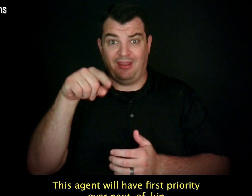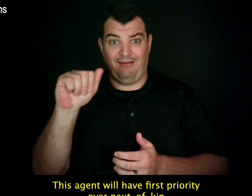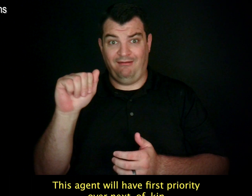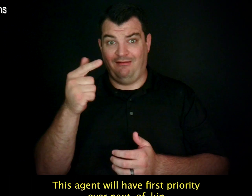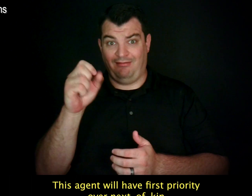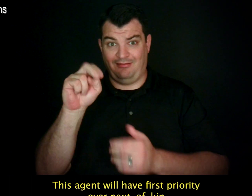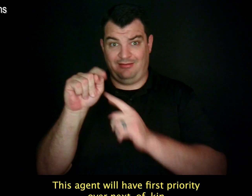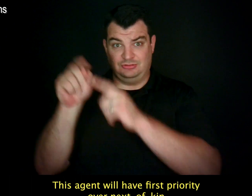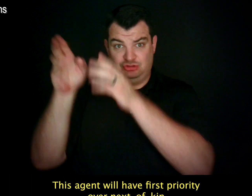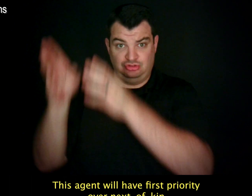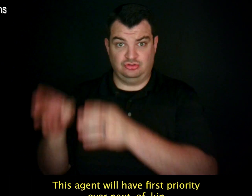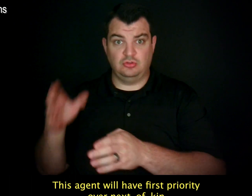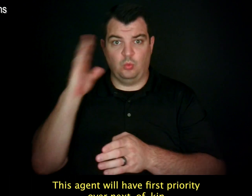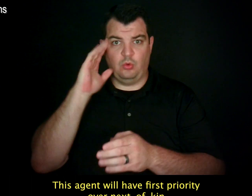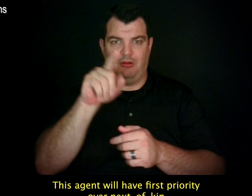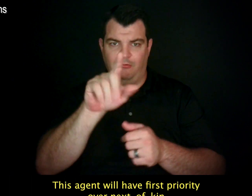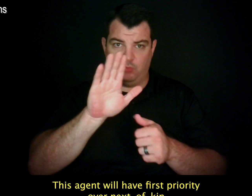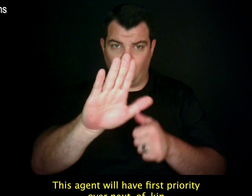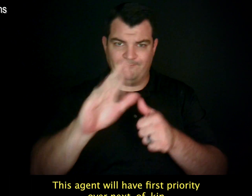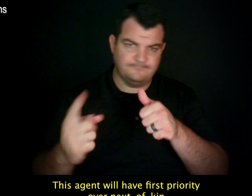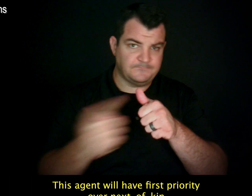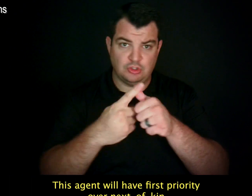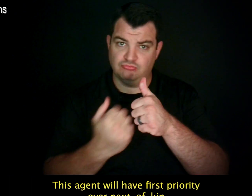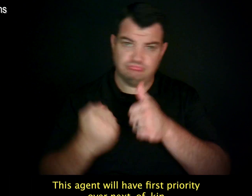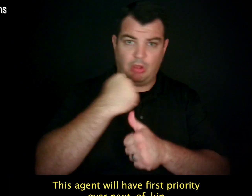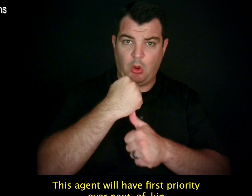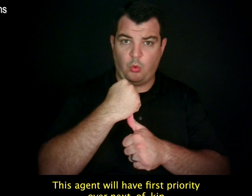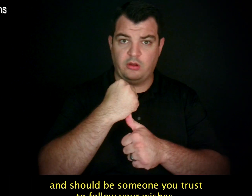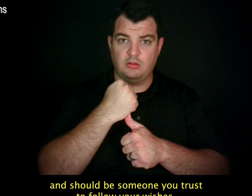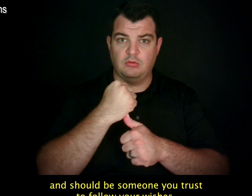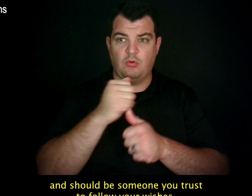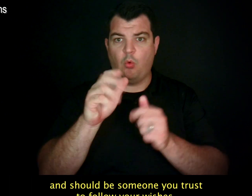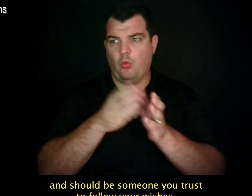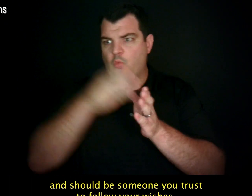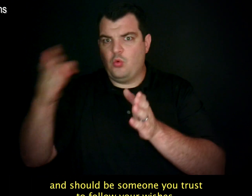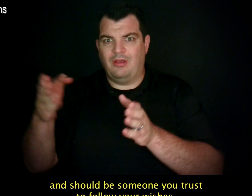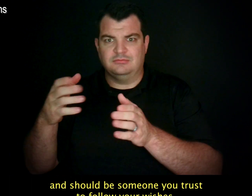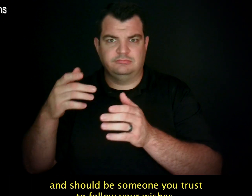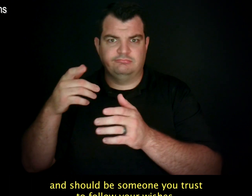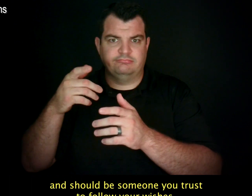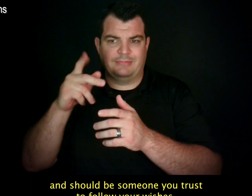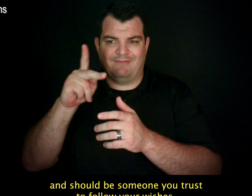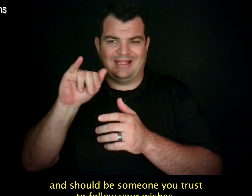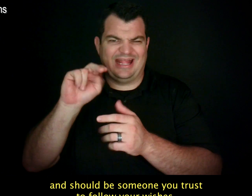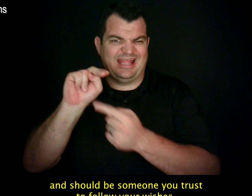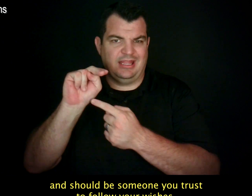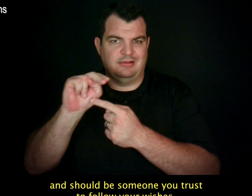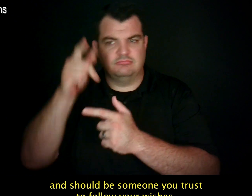This agent will have first priority over next-of-kin and should be someone you trust to follow your wishes.